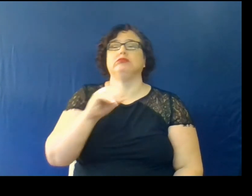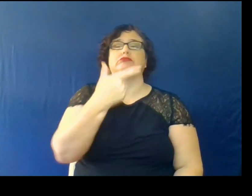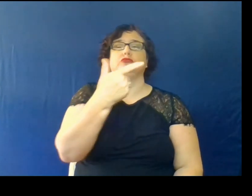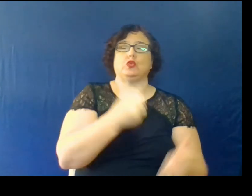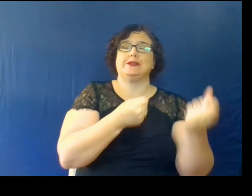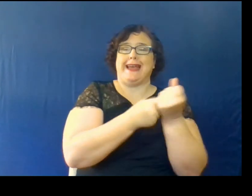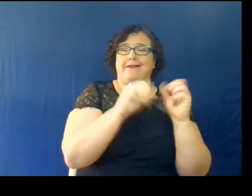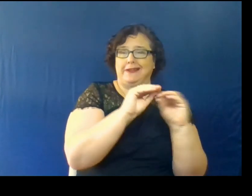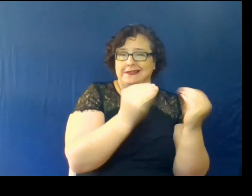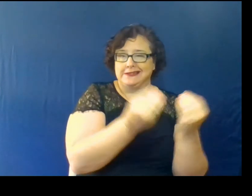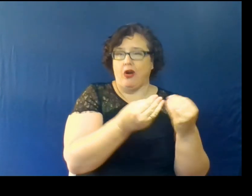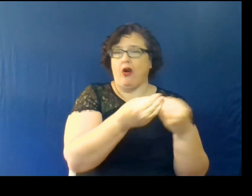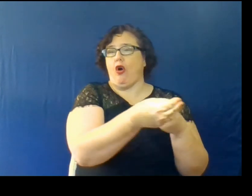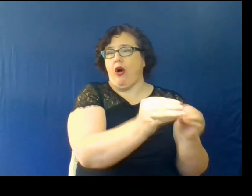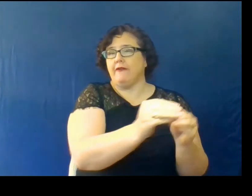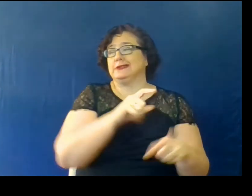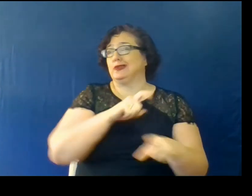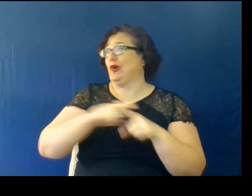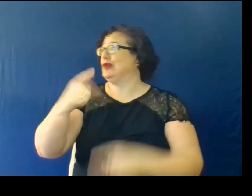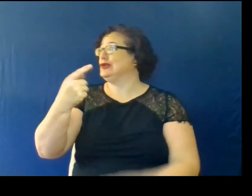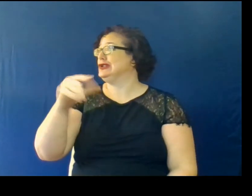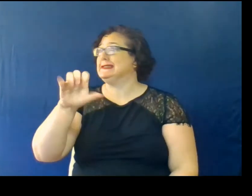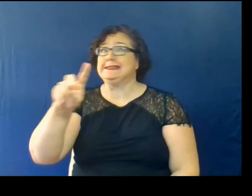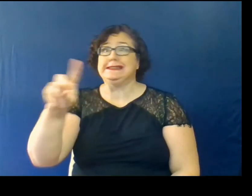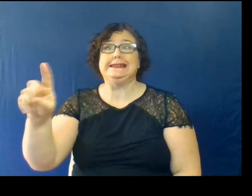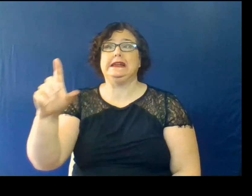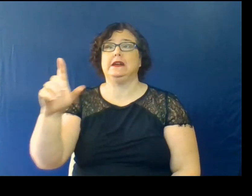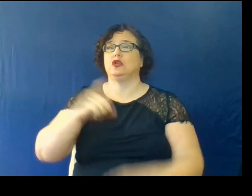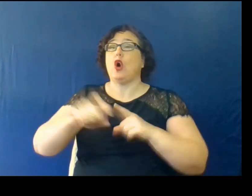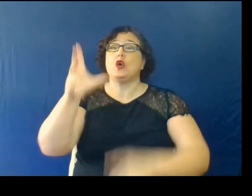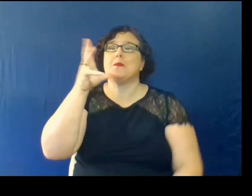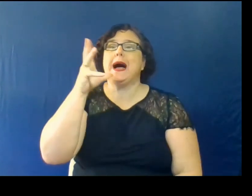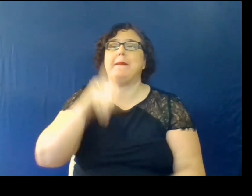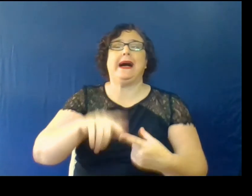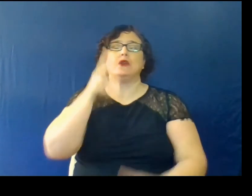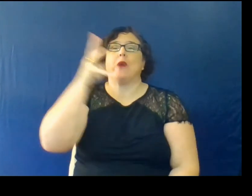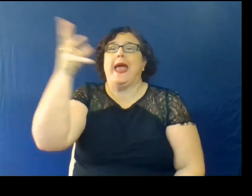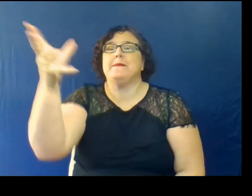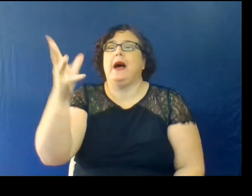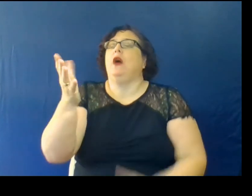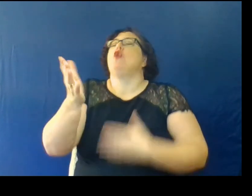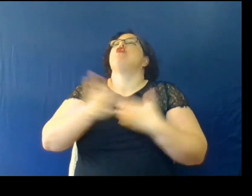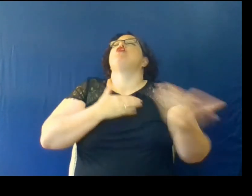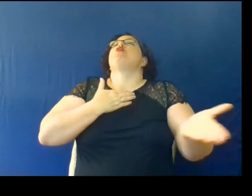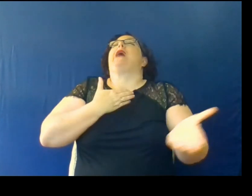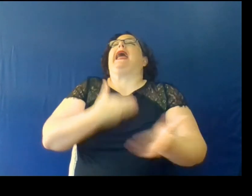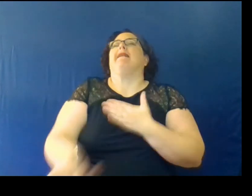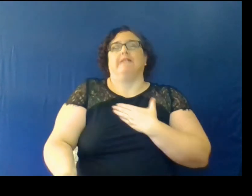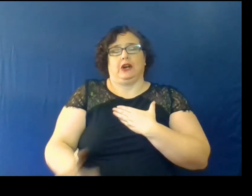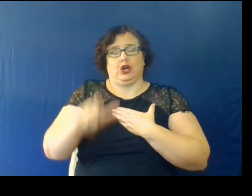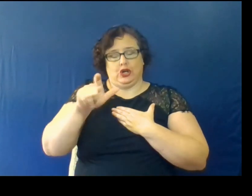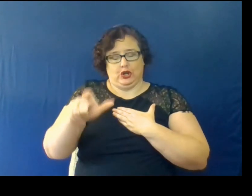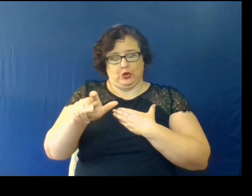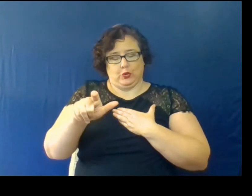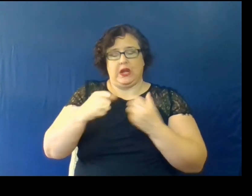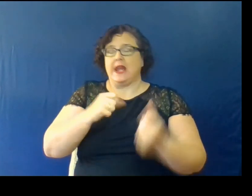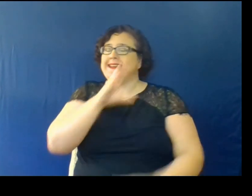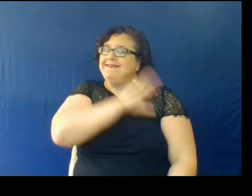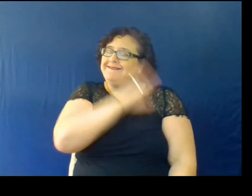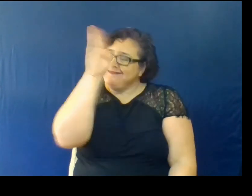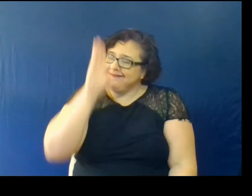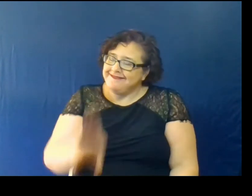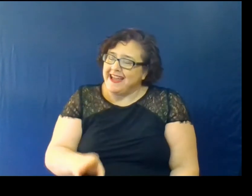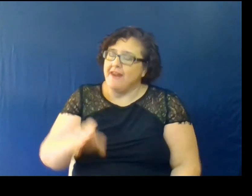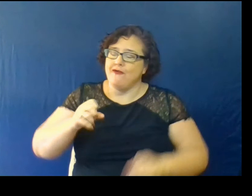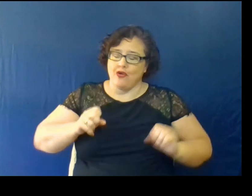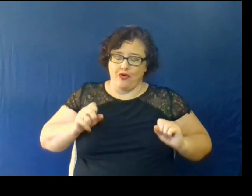call GCDD, call your mama, call your grandma, whoever it is. Never allow someone to take away